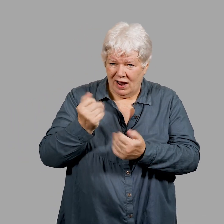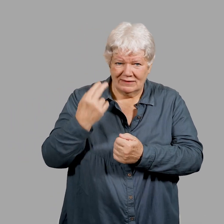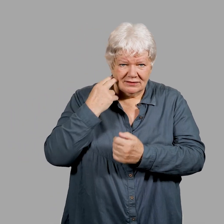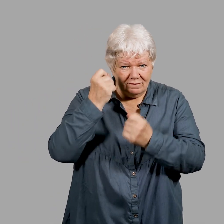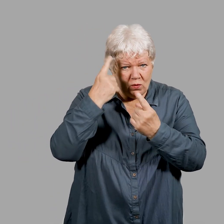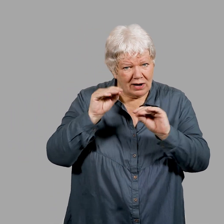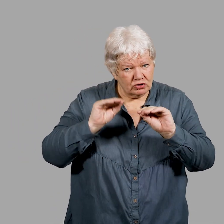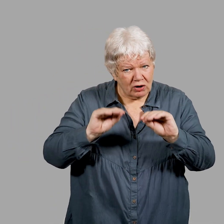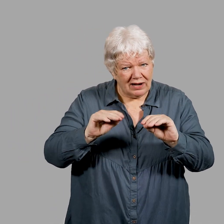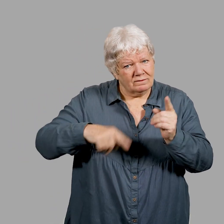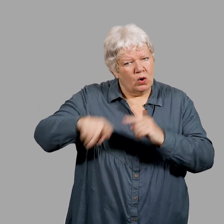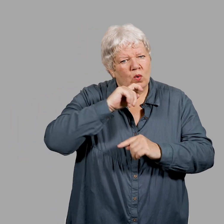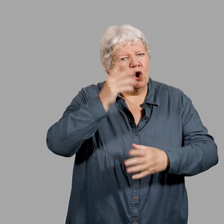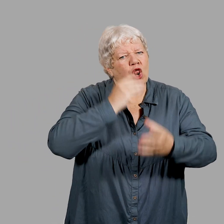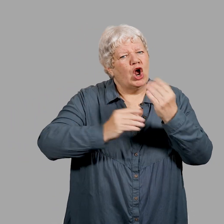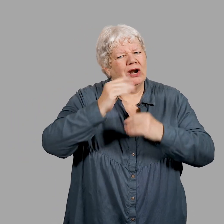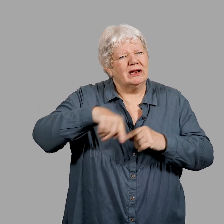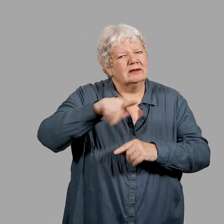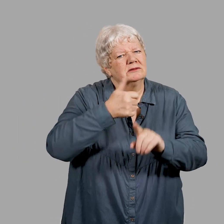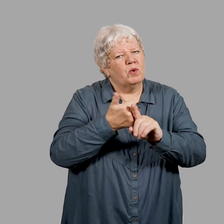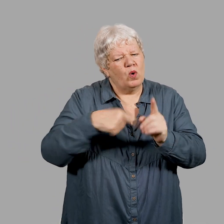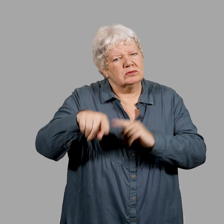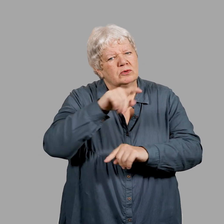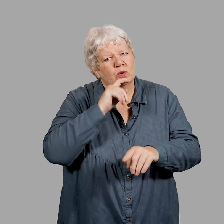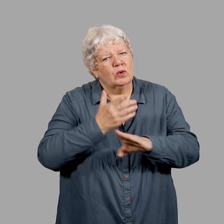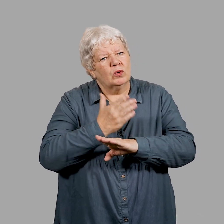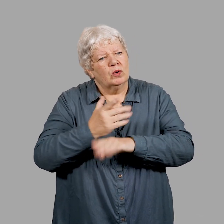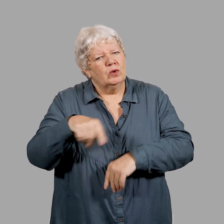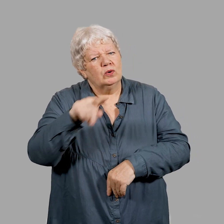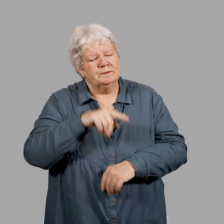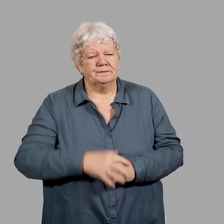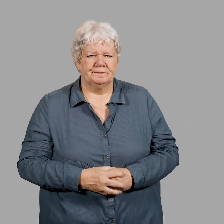a deaf awareness training session for learning support practitioners.